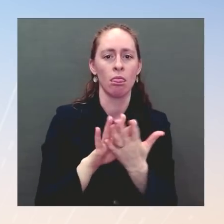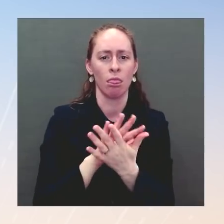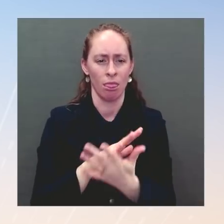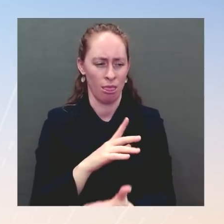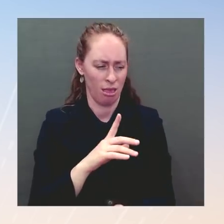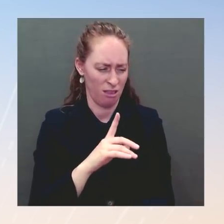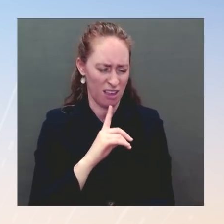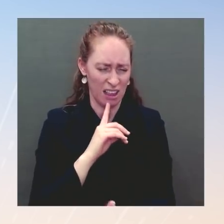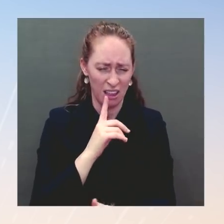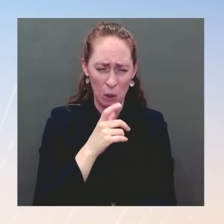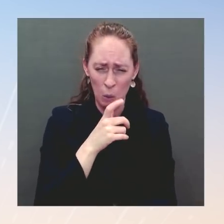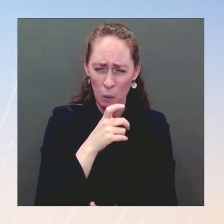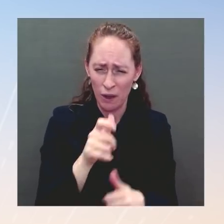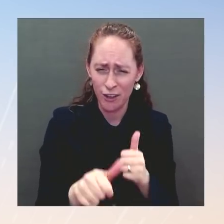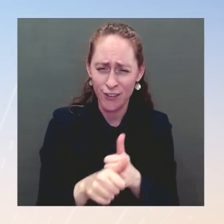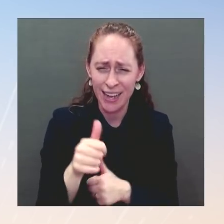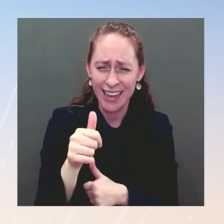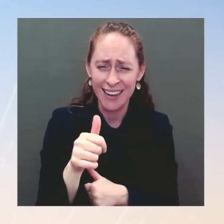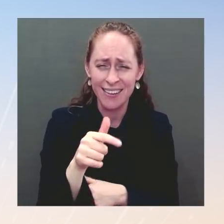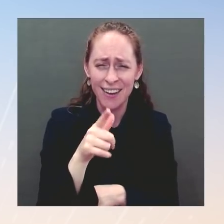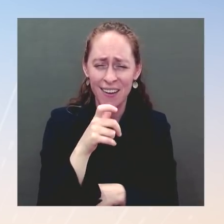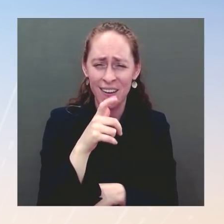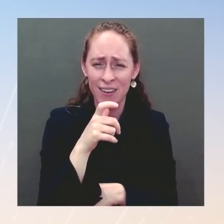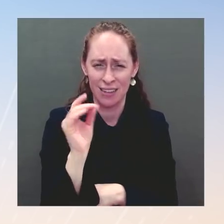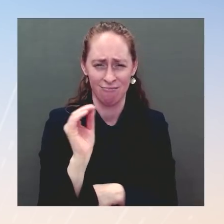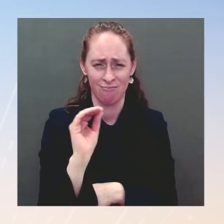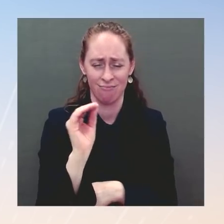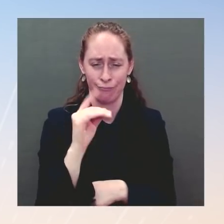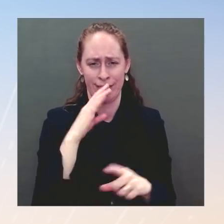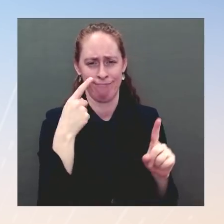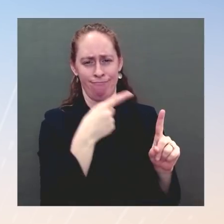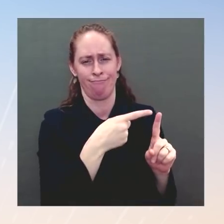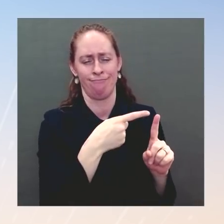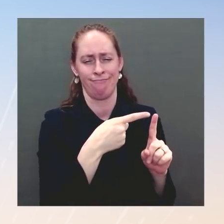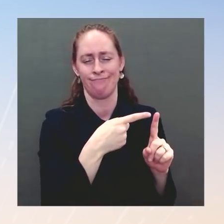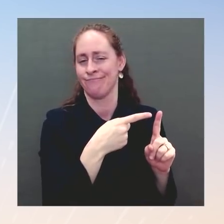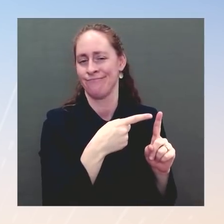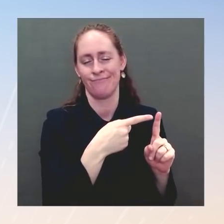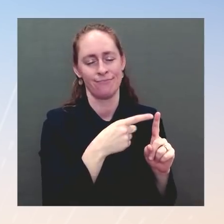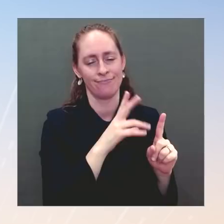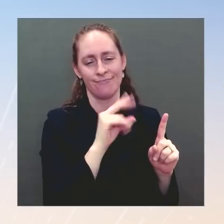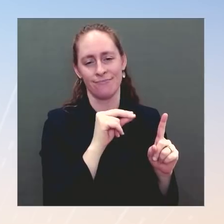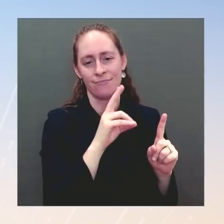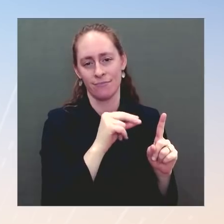So, we'll continue to call out what we see as false-flag operations or efforts to spread disinformation